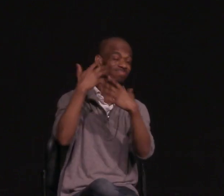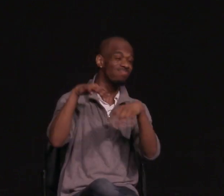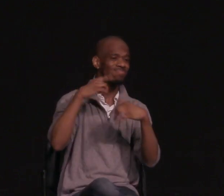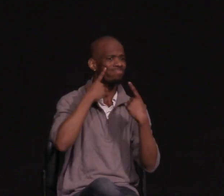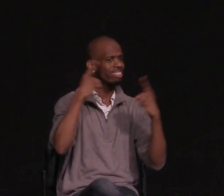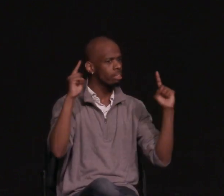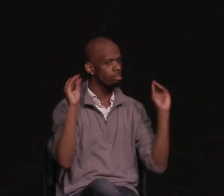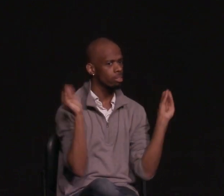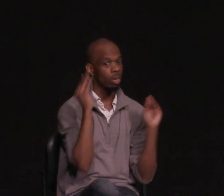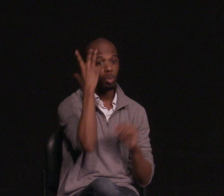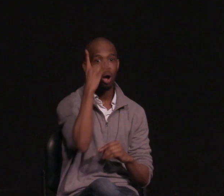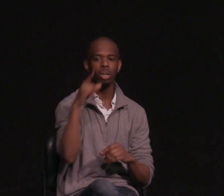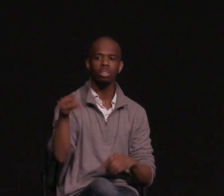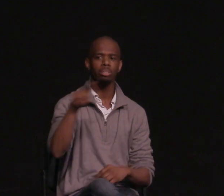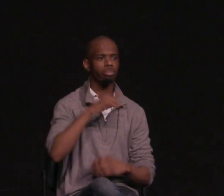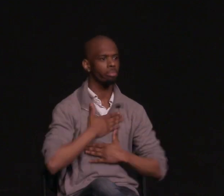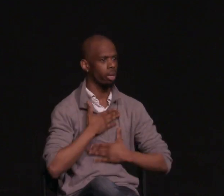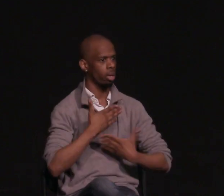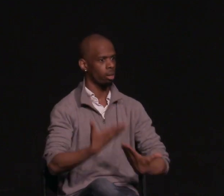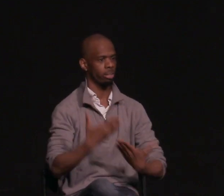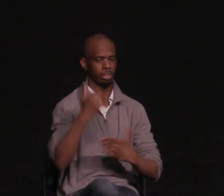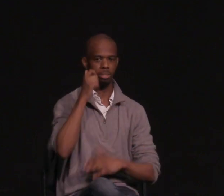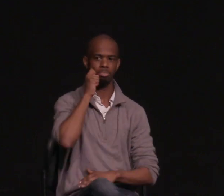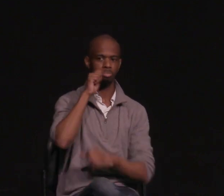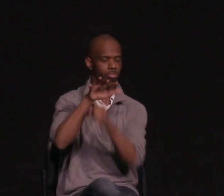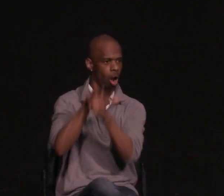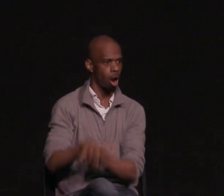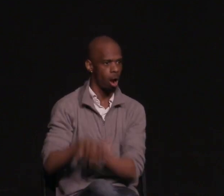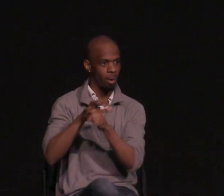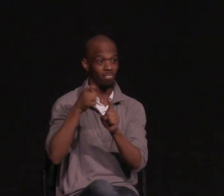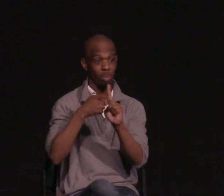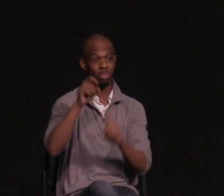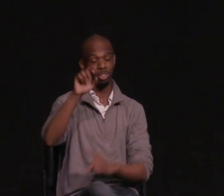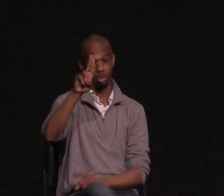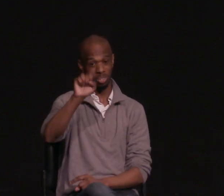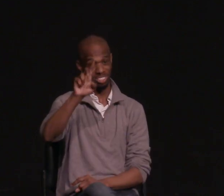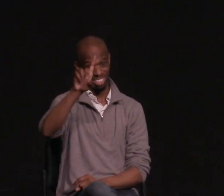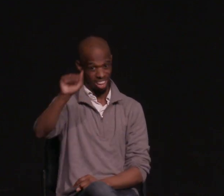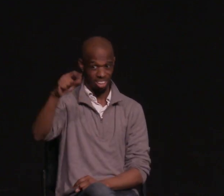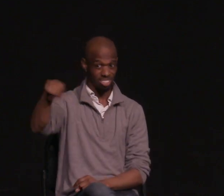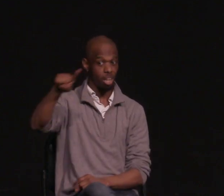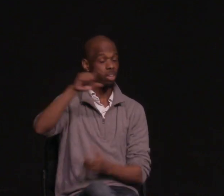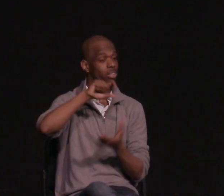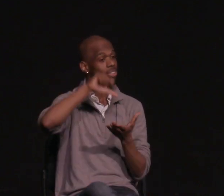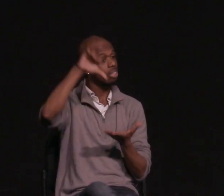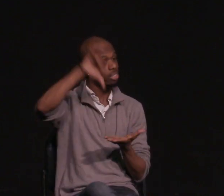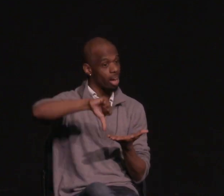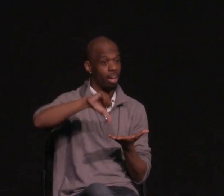policies at the USDA which continue to deny Black farmers loans, subsidy payments, and other assistance to keep their